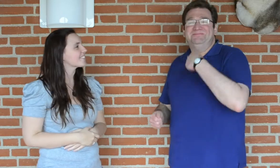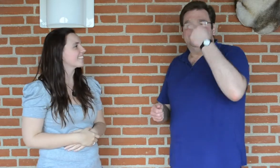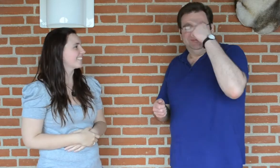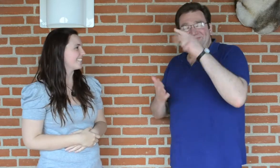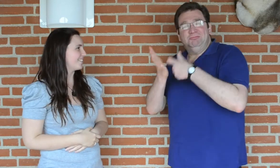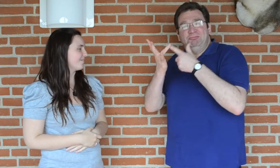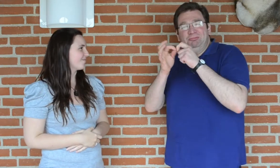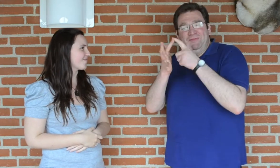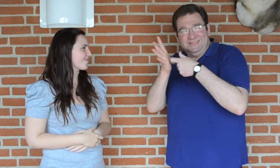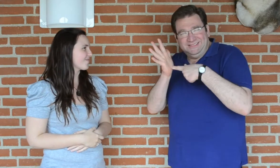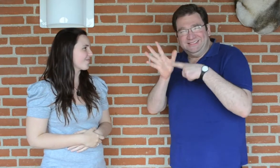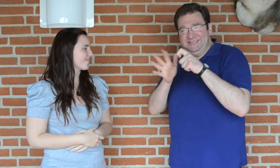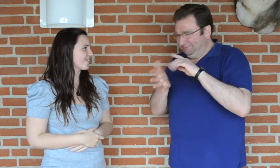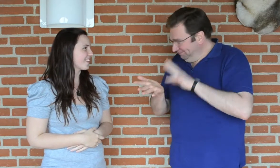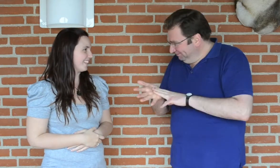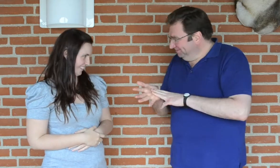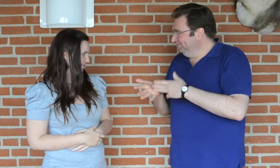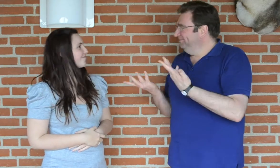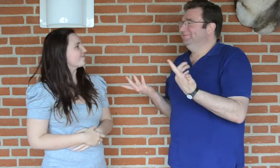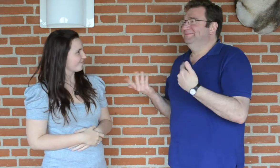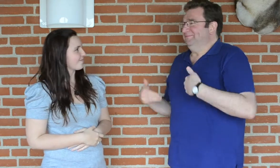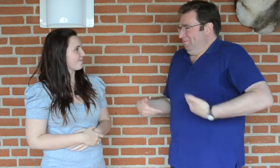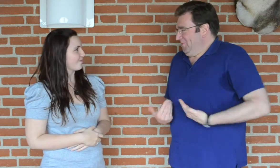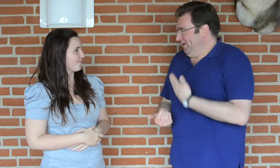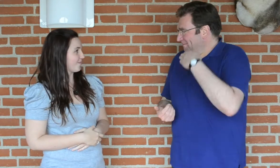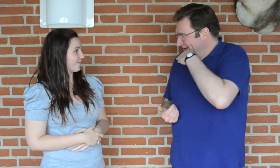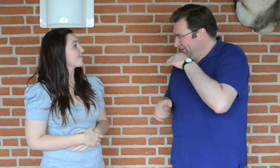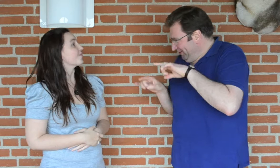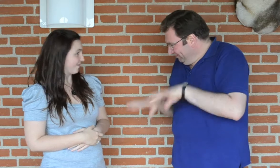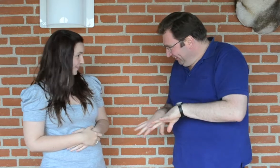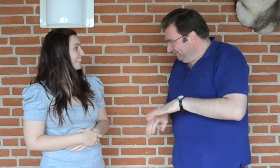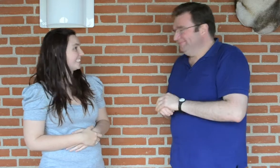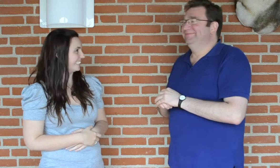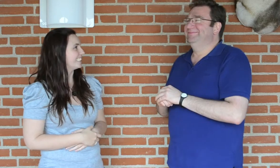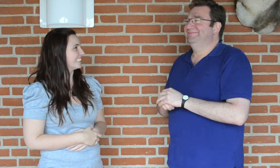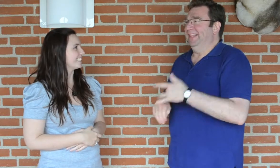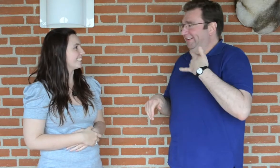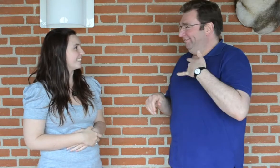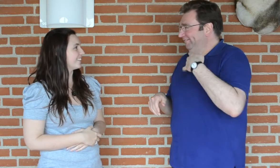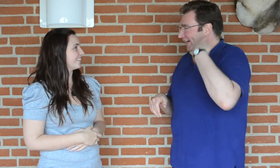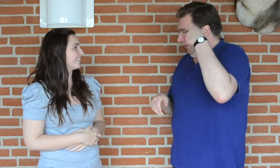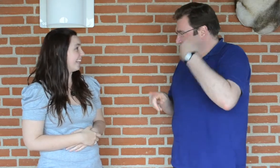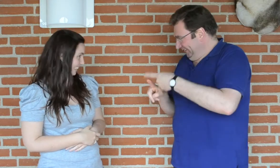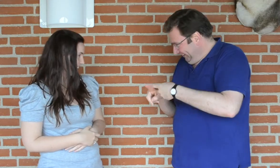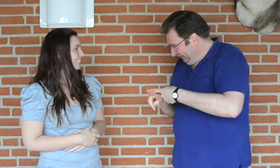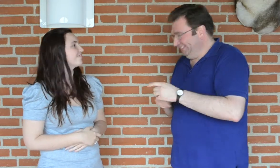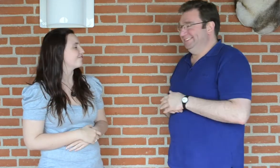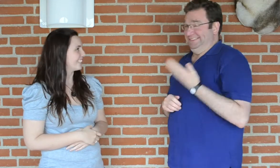My name is Robert Adam, I was born in Melbourne, Australia. I'm living in London, England. I was recently